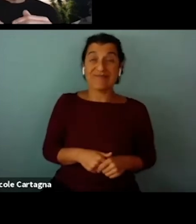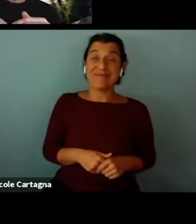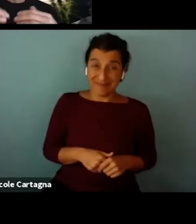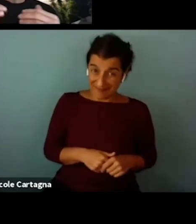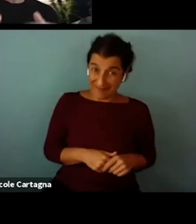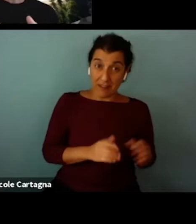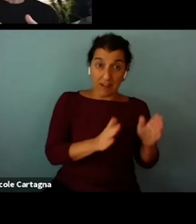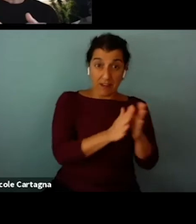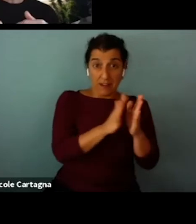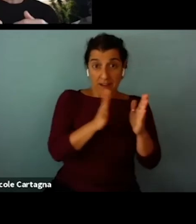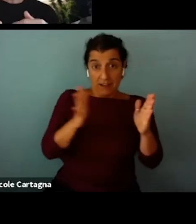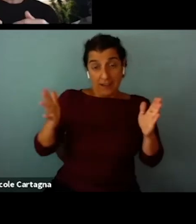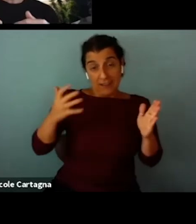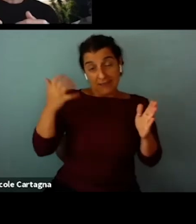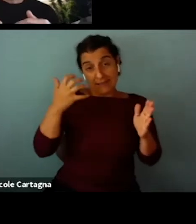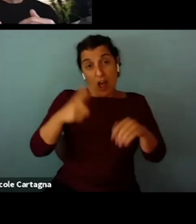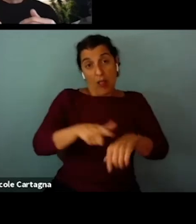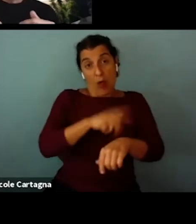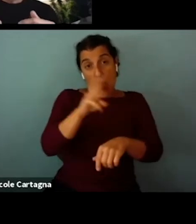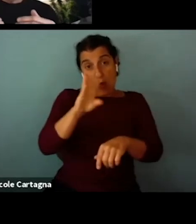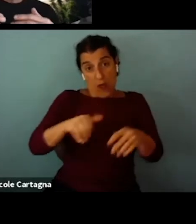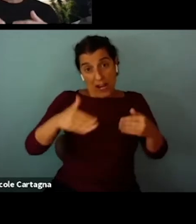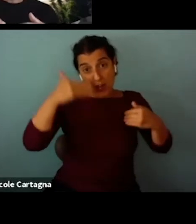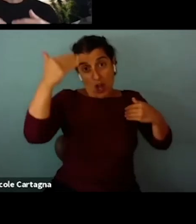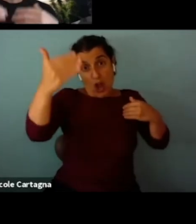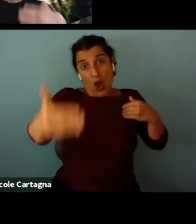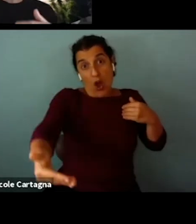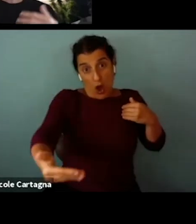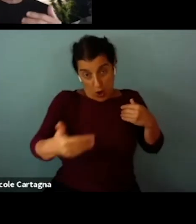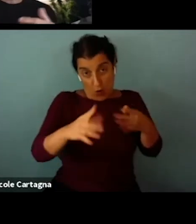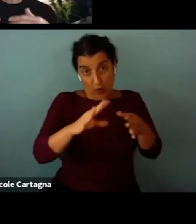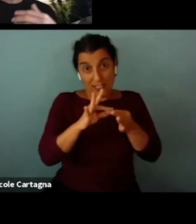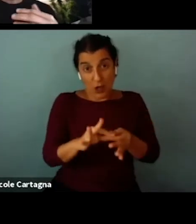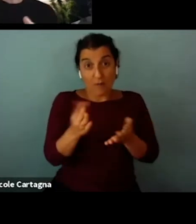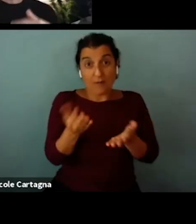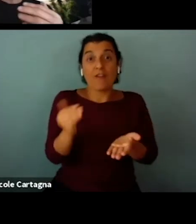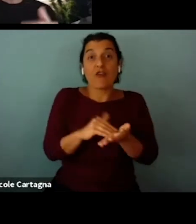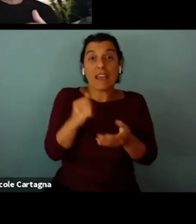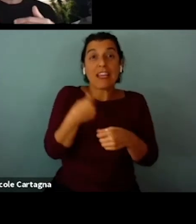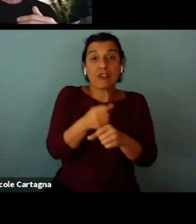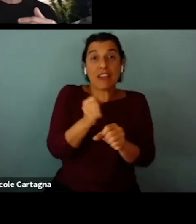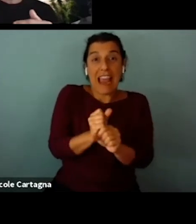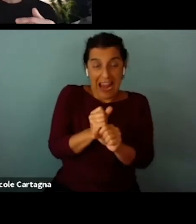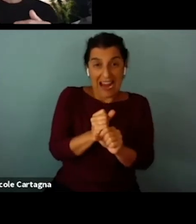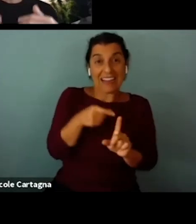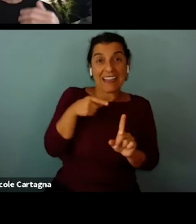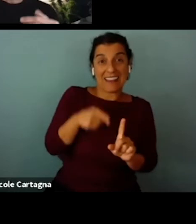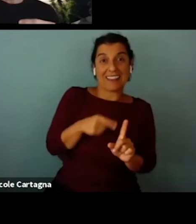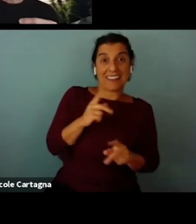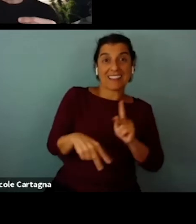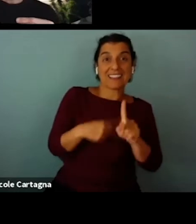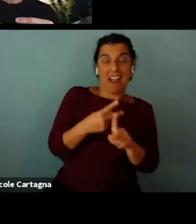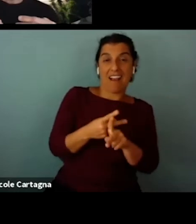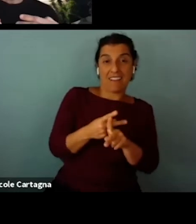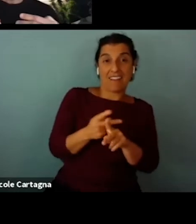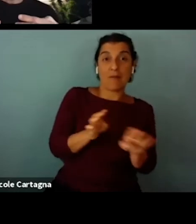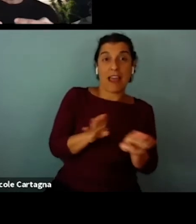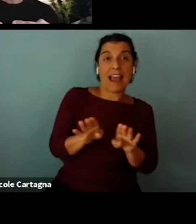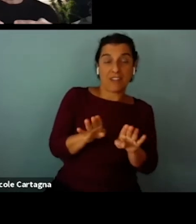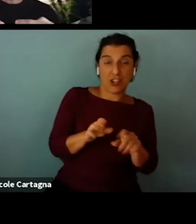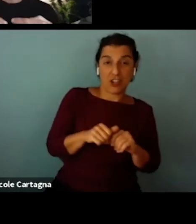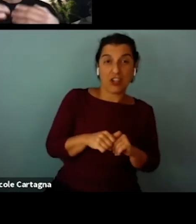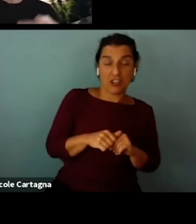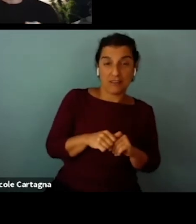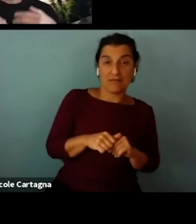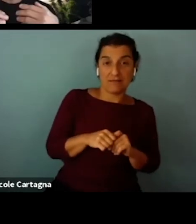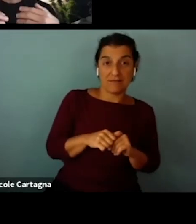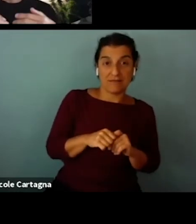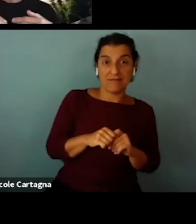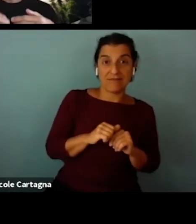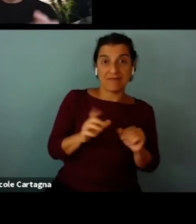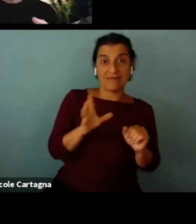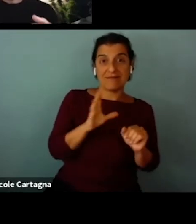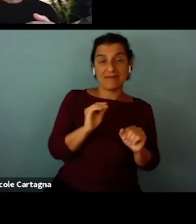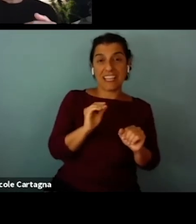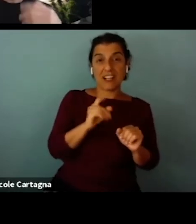in terms of of um you know recreating this type of behavior in a in a really realistic way